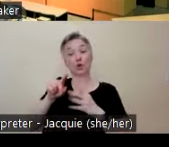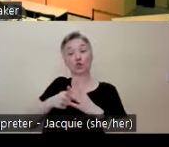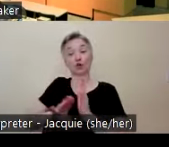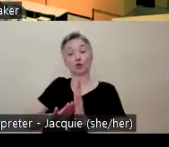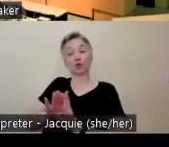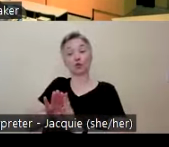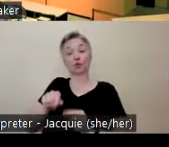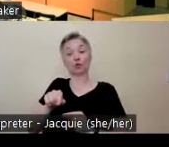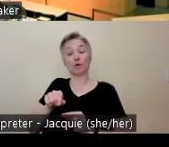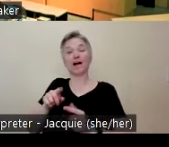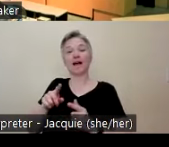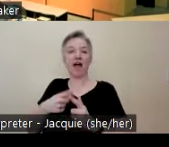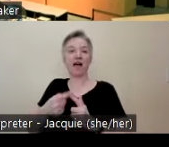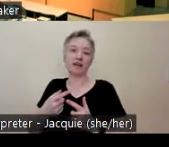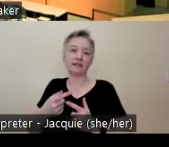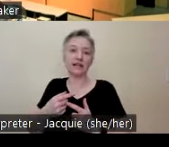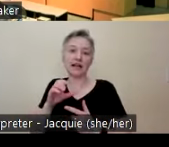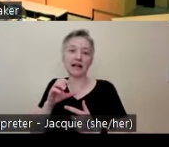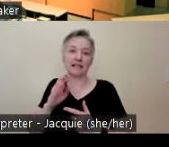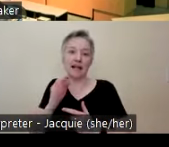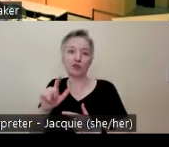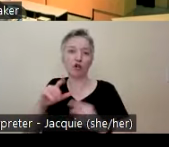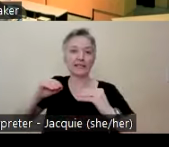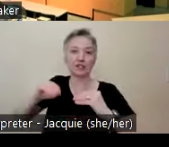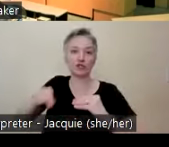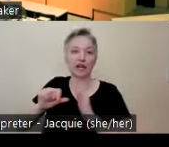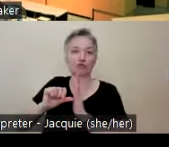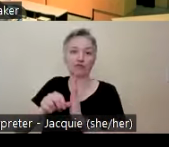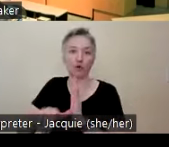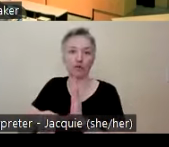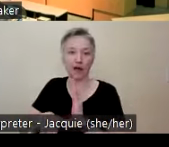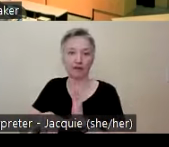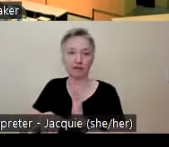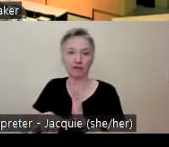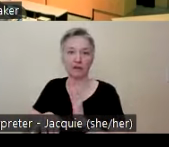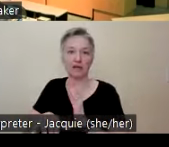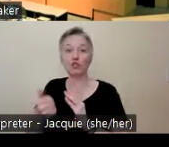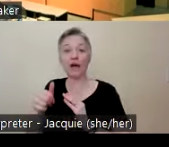of classical conditioning and that their distracting thoughts would get reinforced